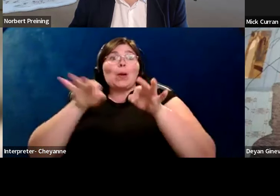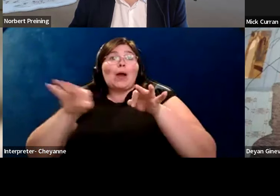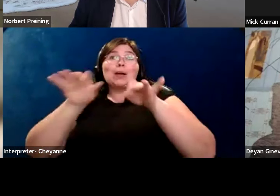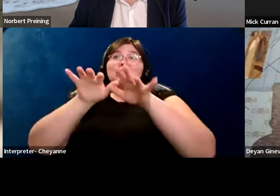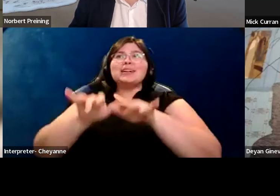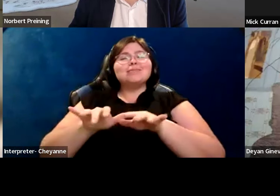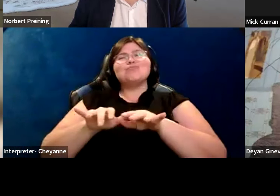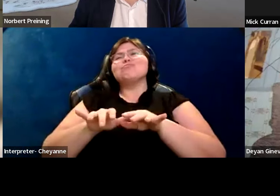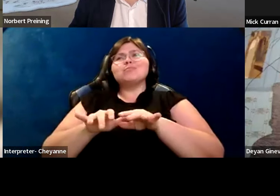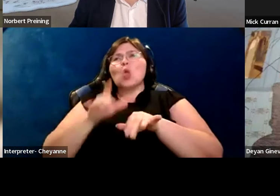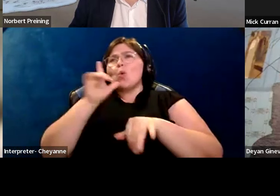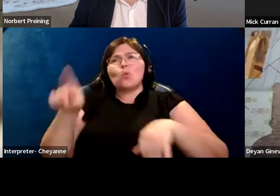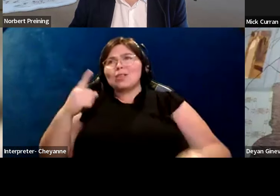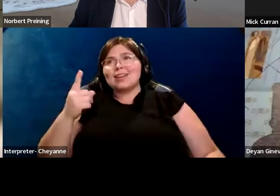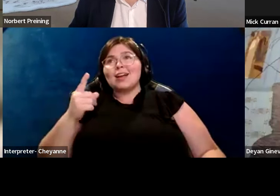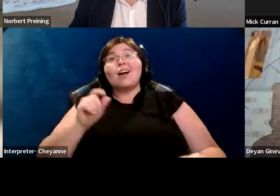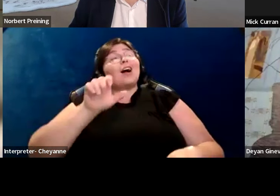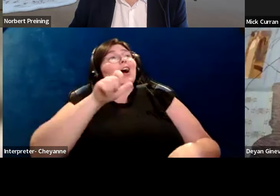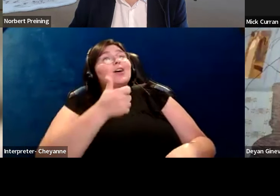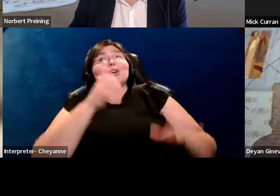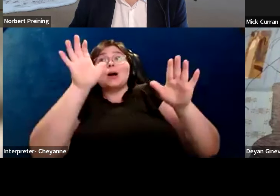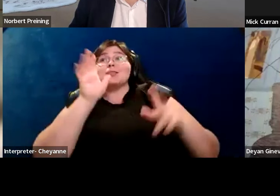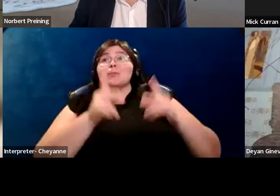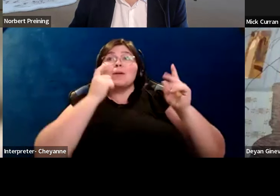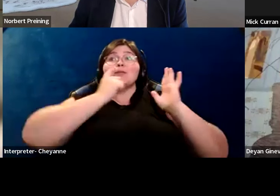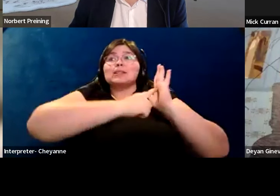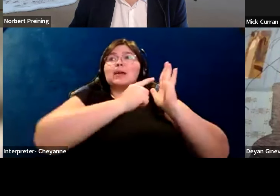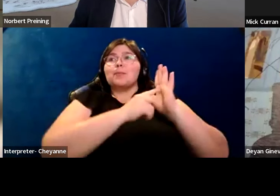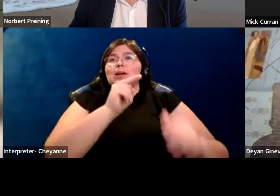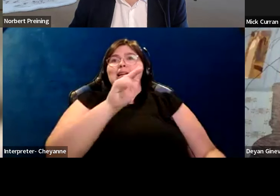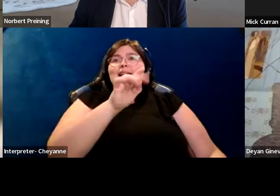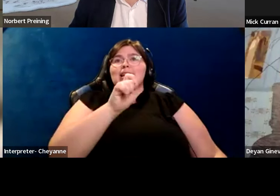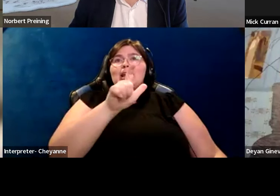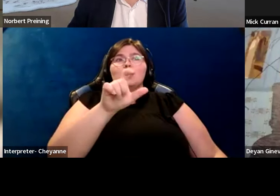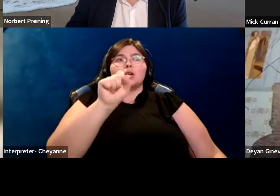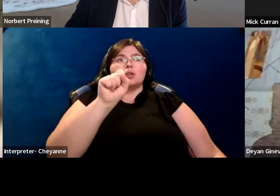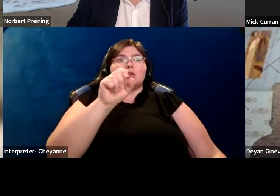done by people like Neil Soiffer, who originally